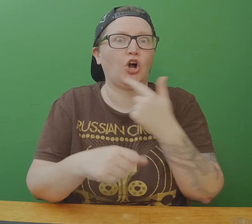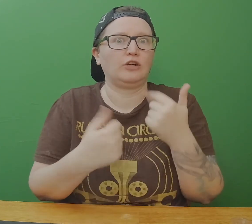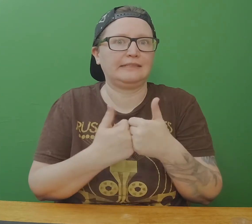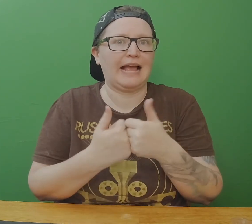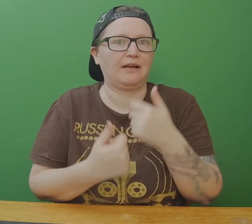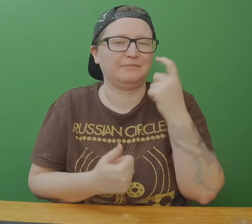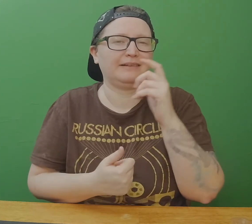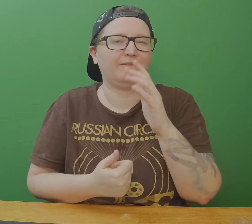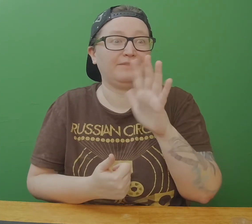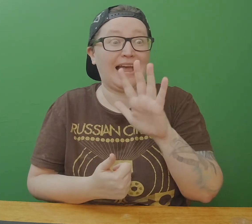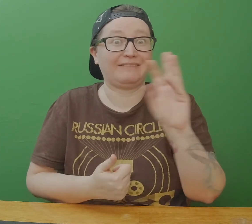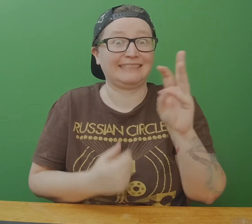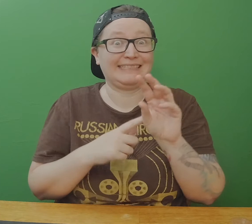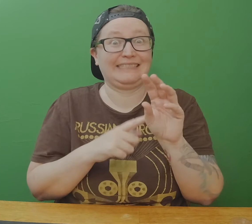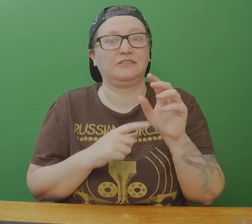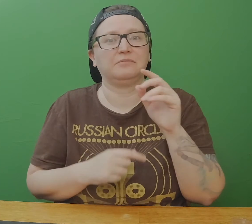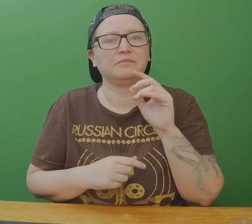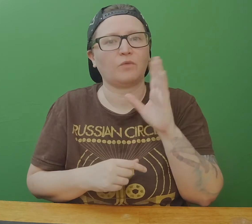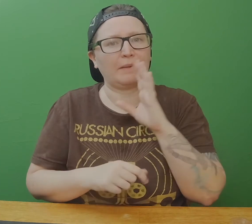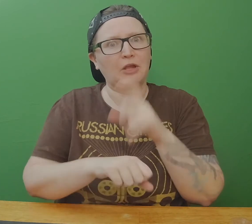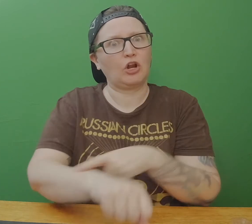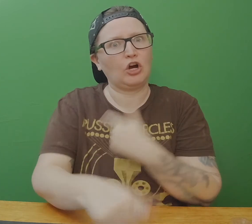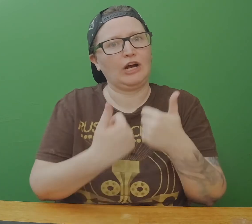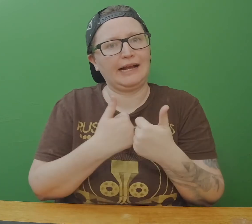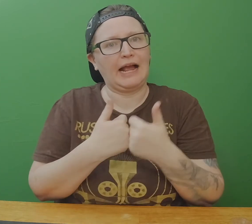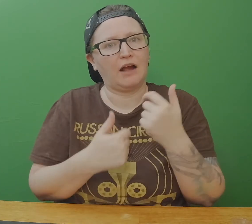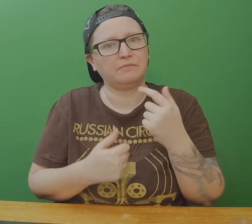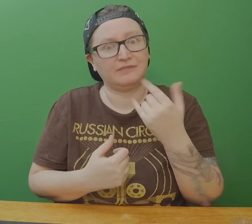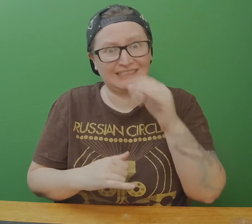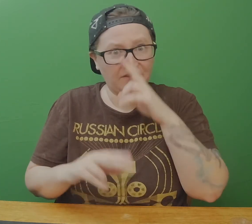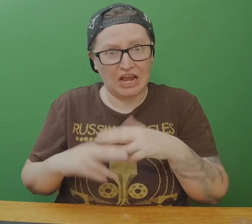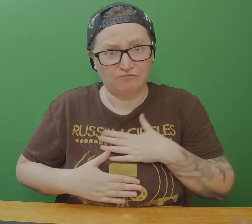with a very very long game because once you get into five or six people it is going to be quite